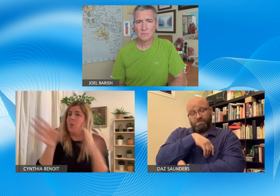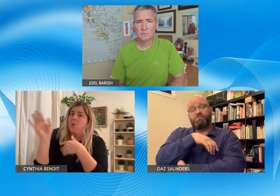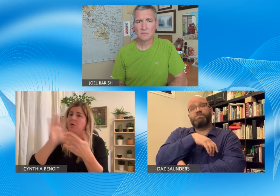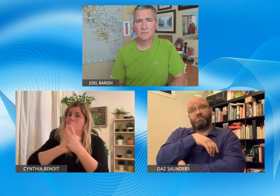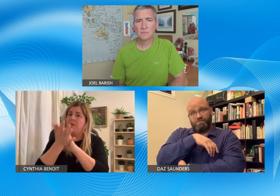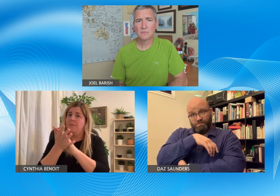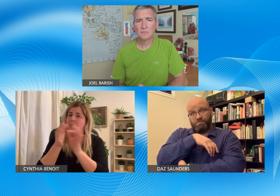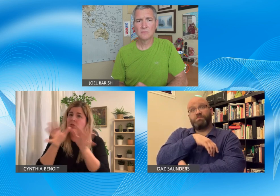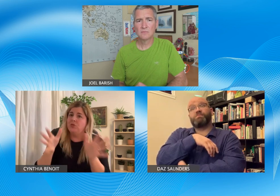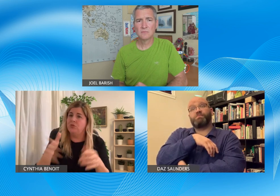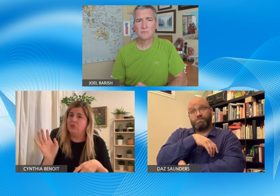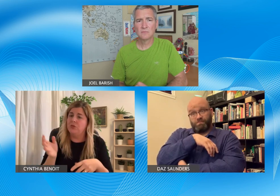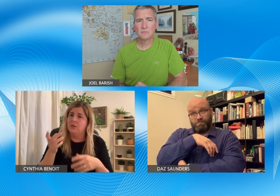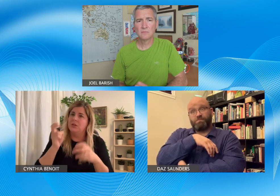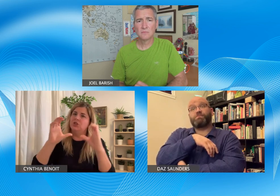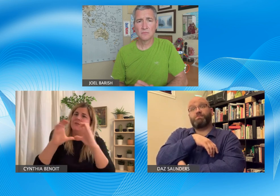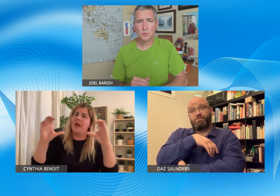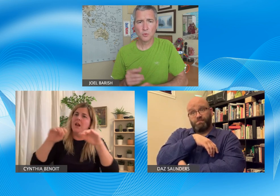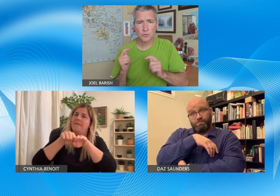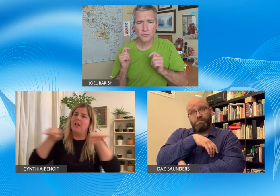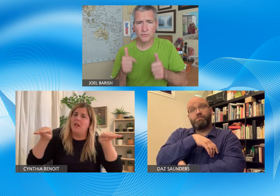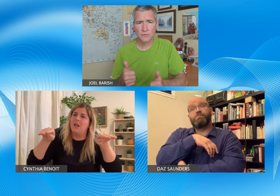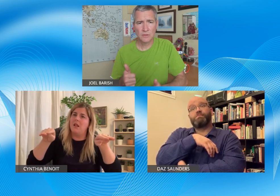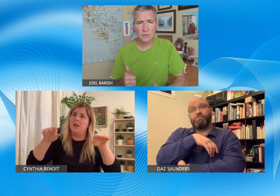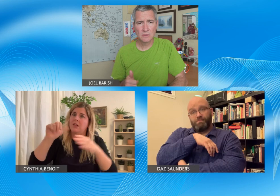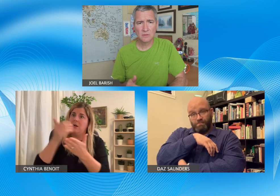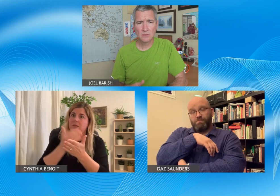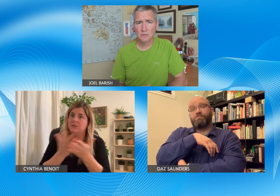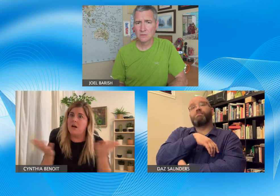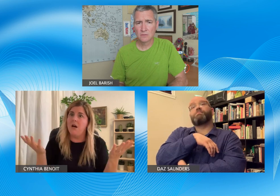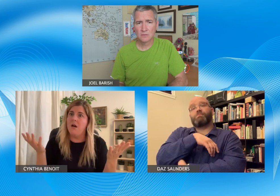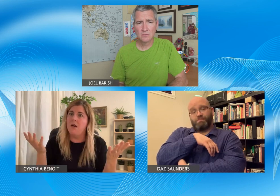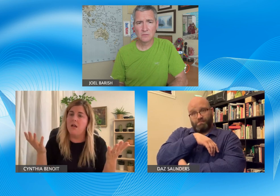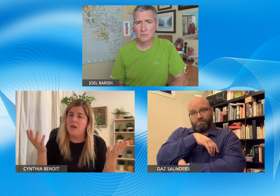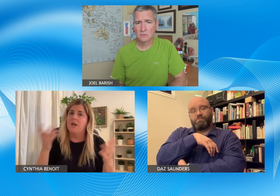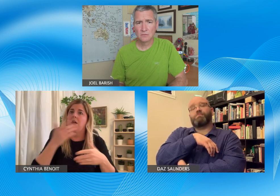completed to become a certified interpreter.